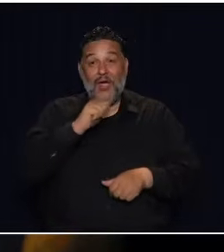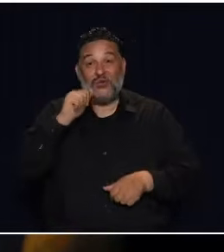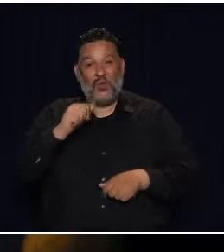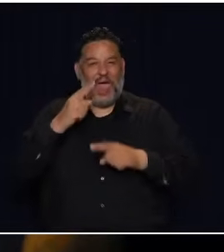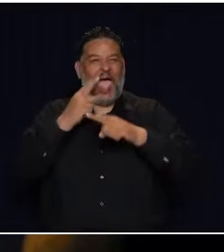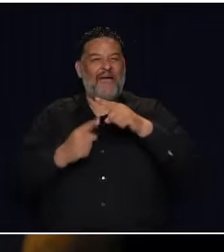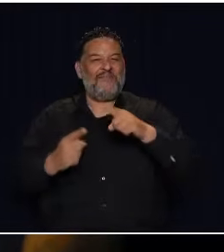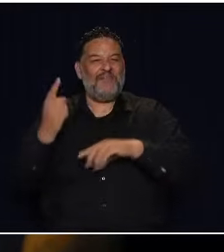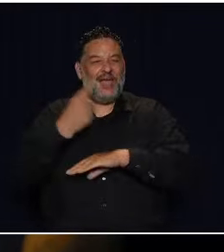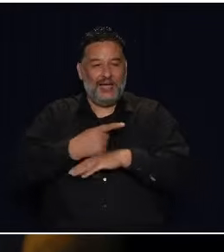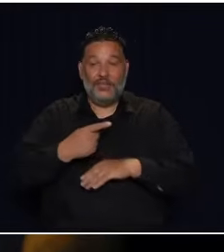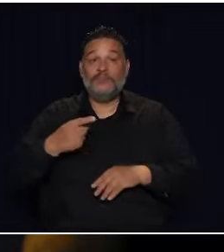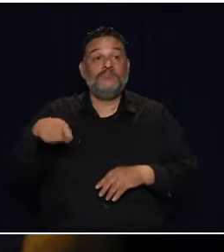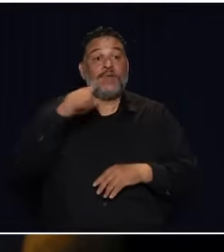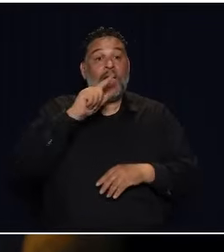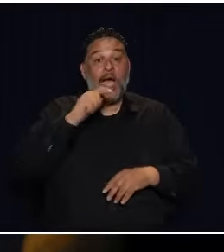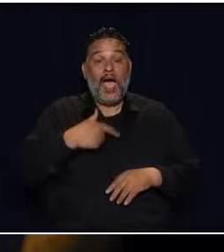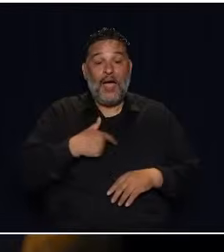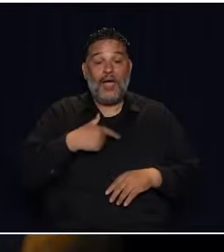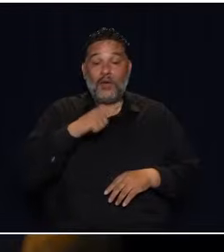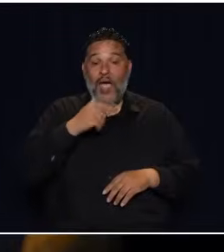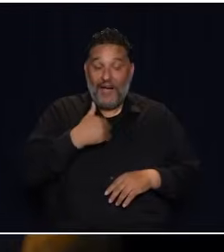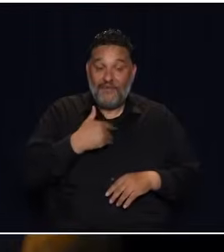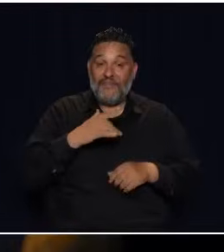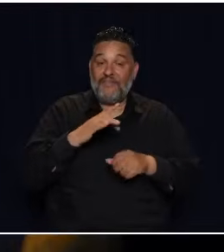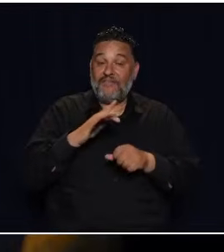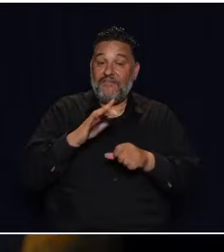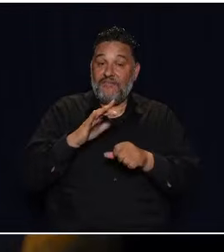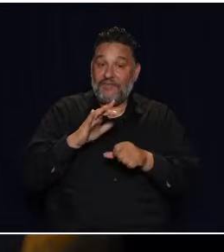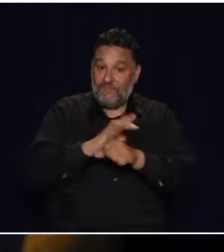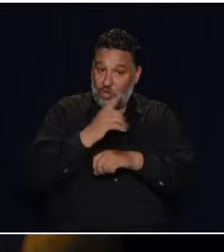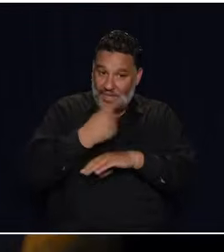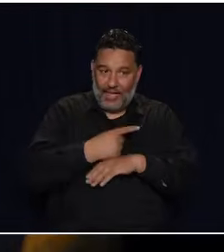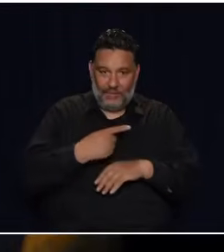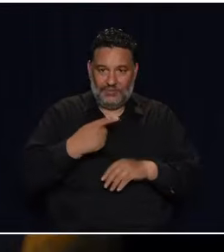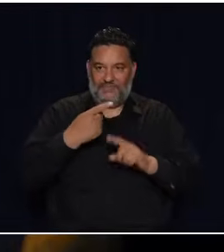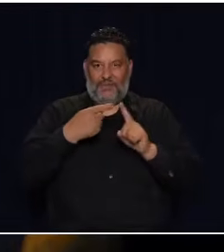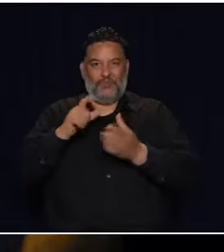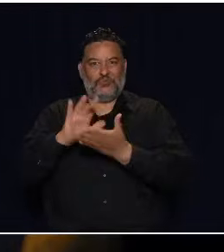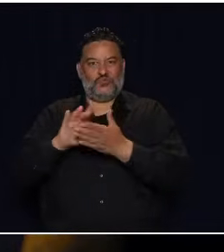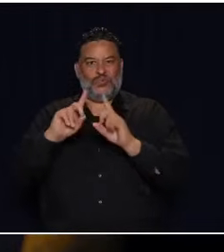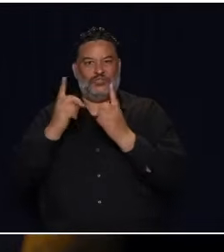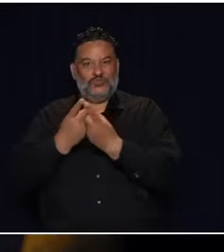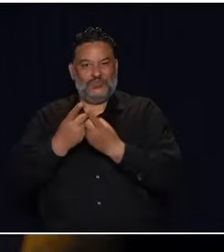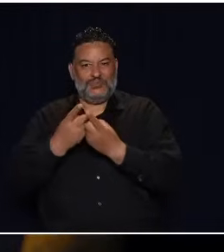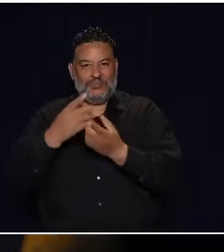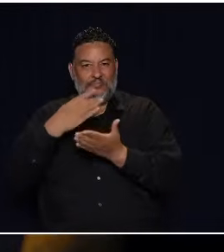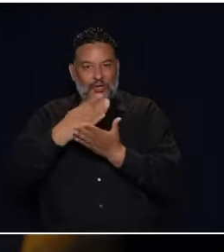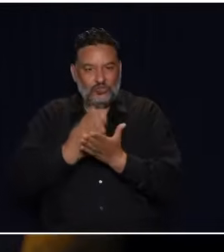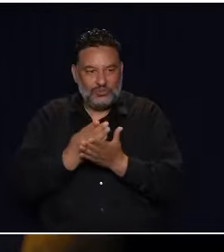KAREN. WE NEED TO FULLY FUND KINDERGARTEN.